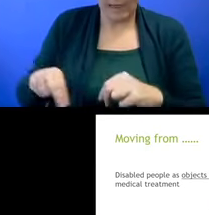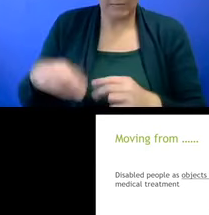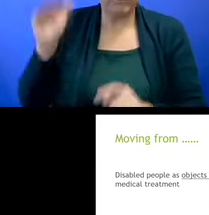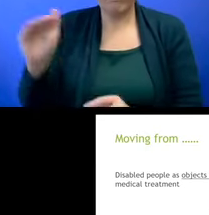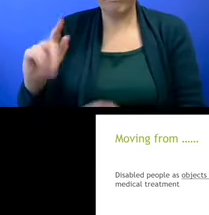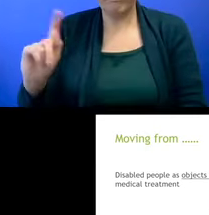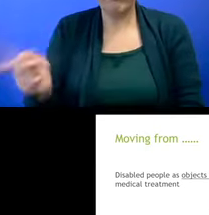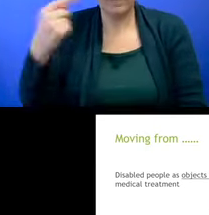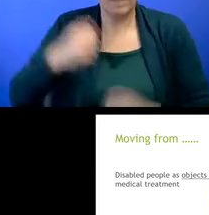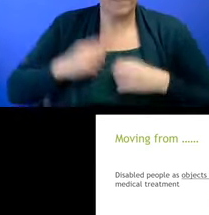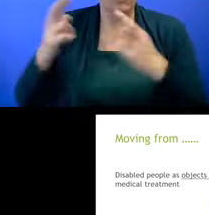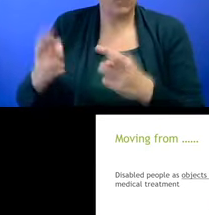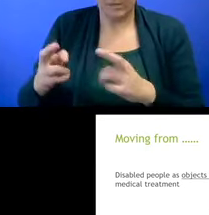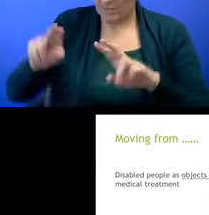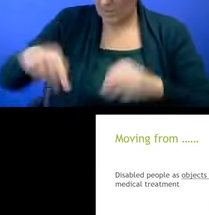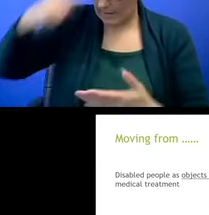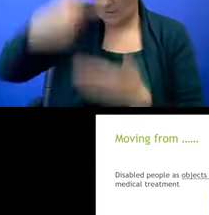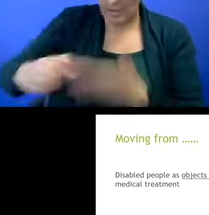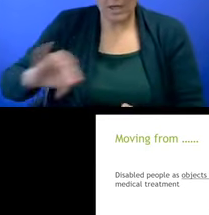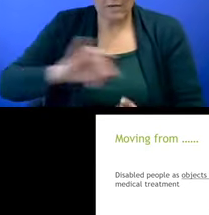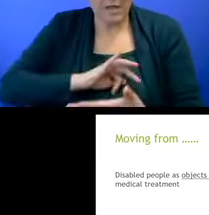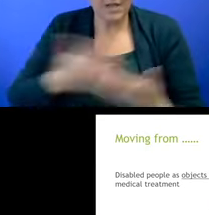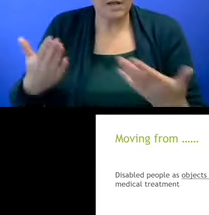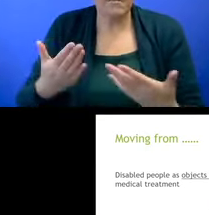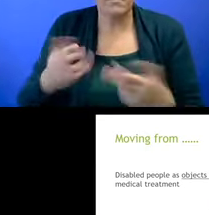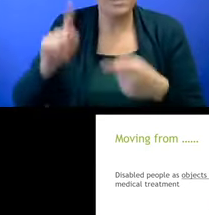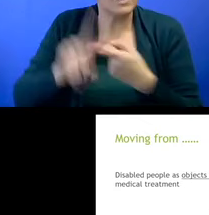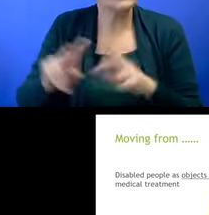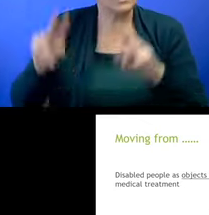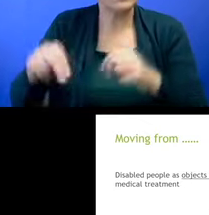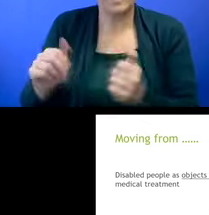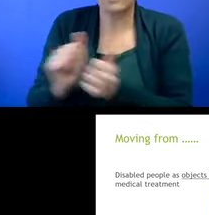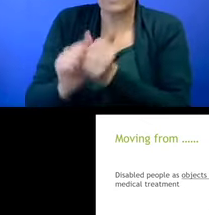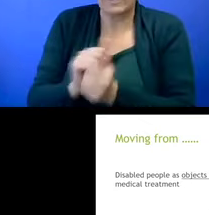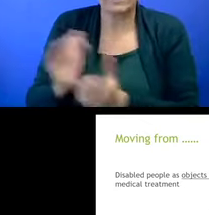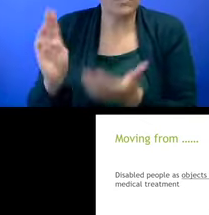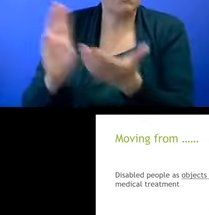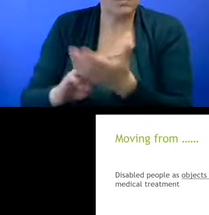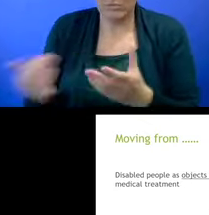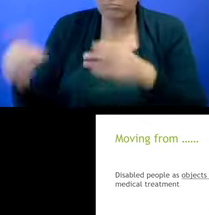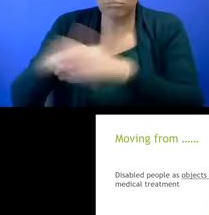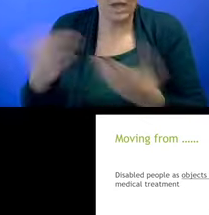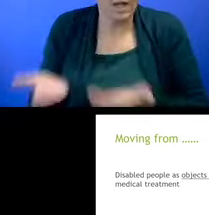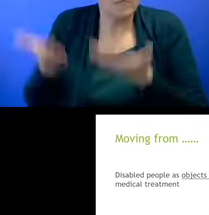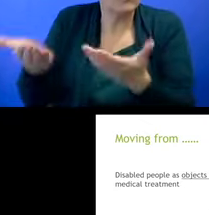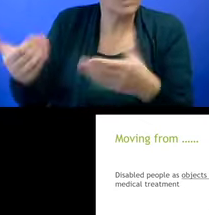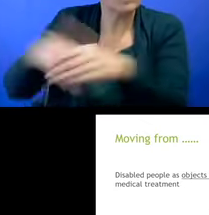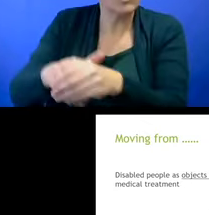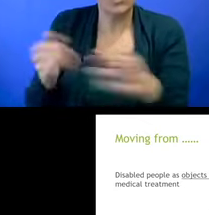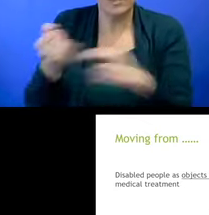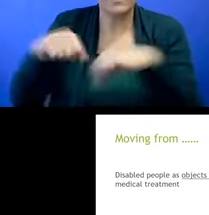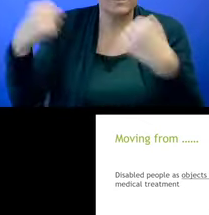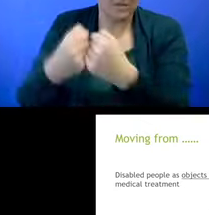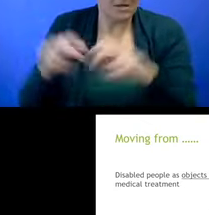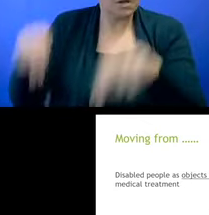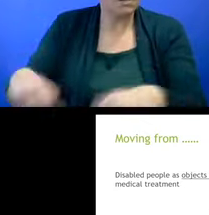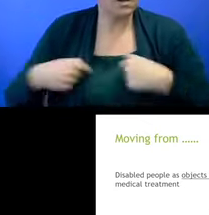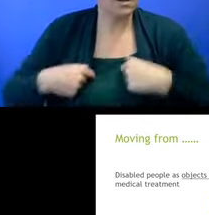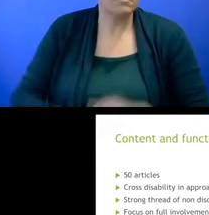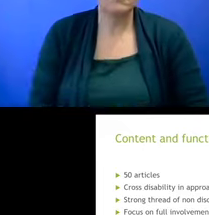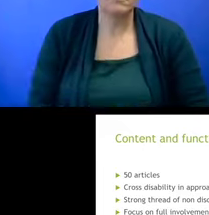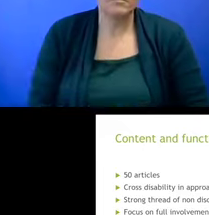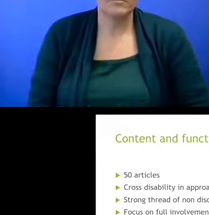making decisions for their own lives, as well as being active members and contributors within society.